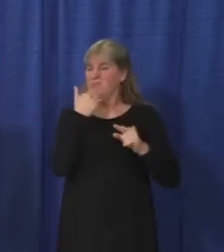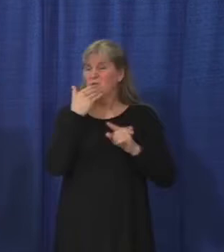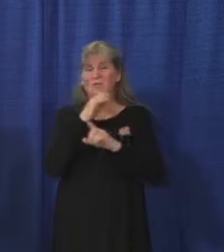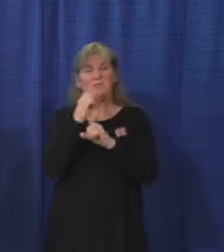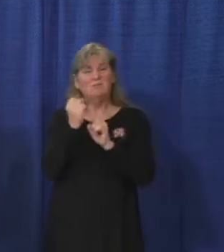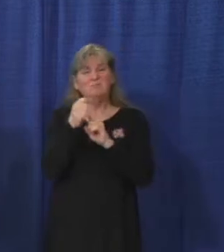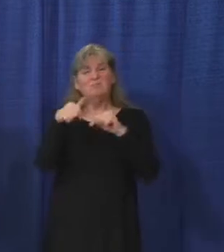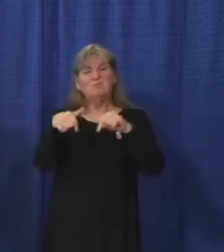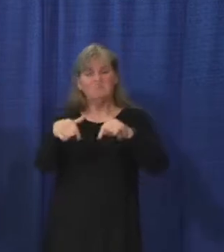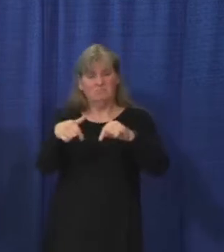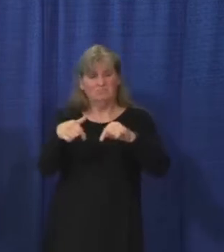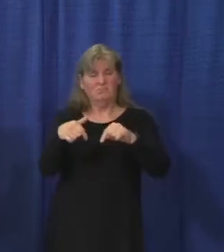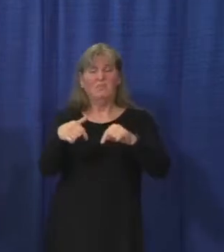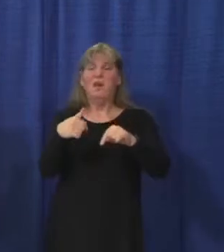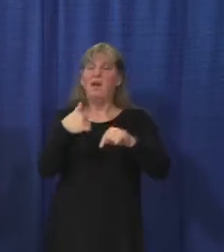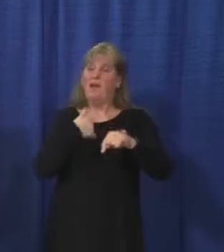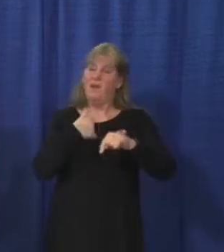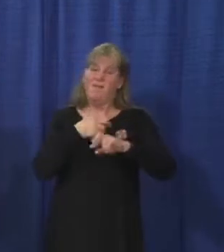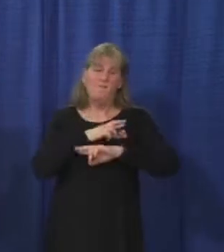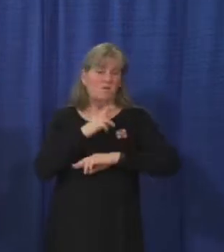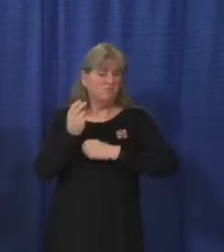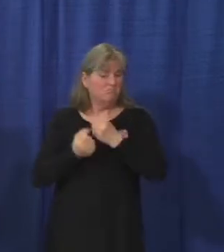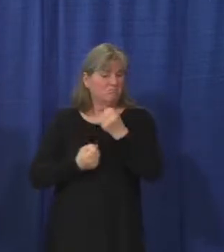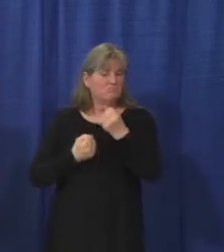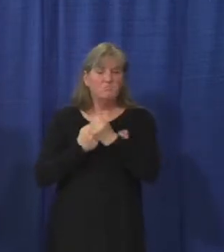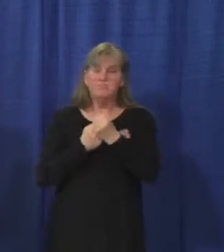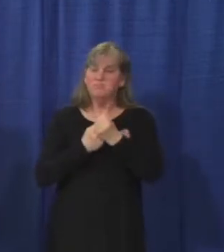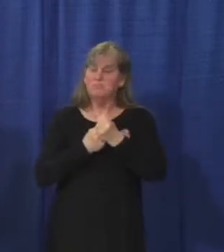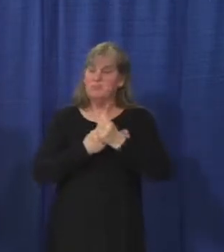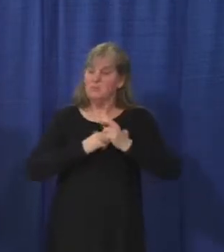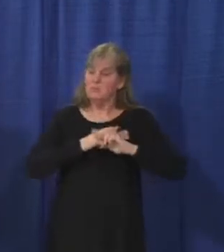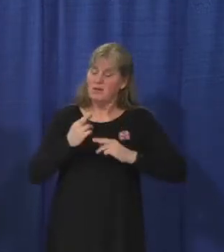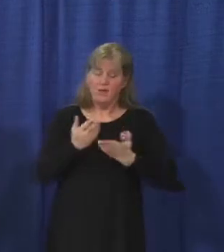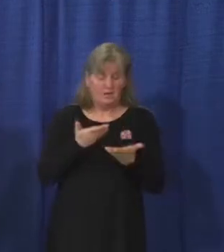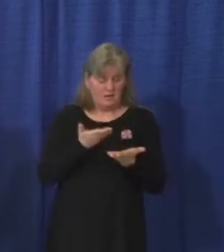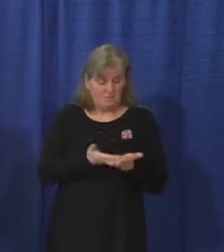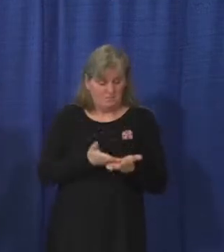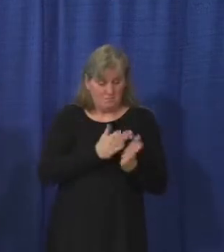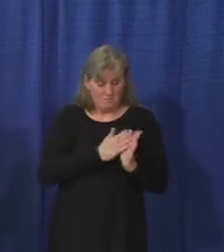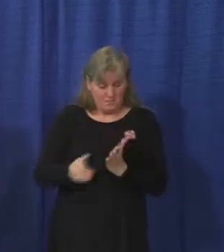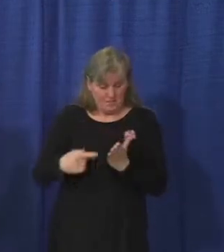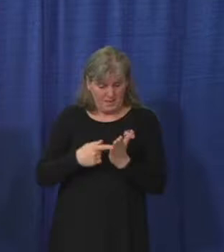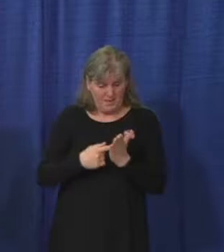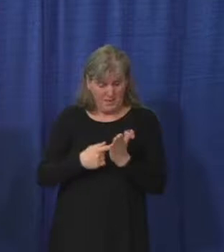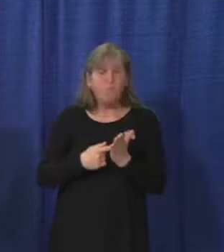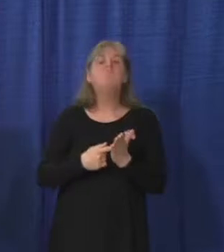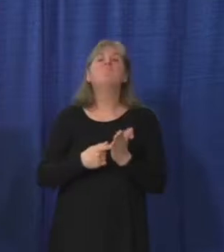blueprints and now we are putting in the funds to execute. I think overall that's going to